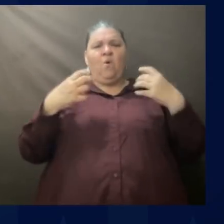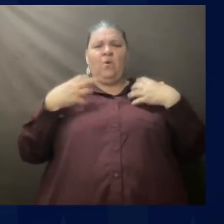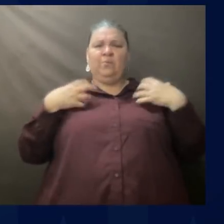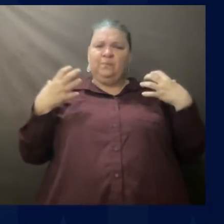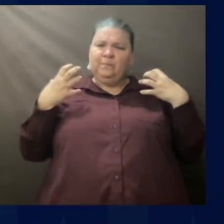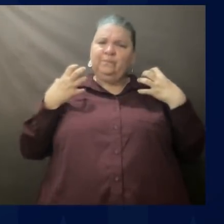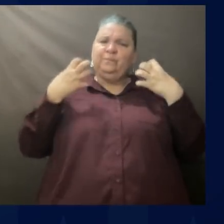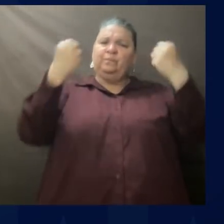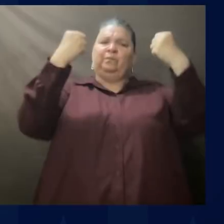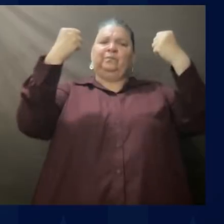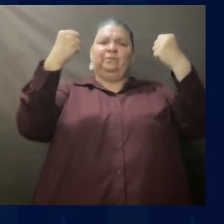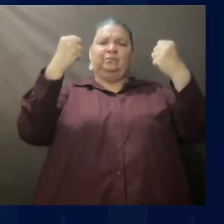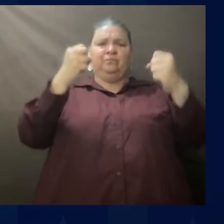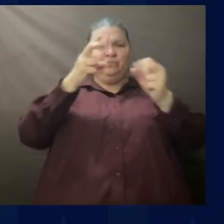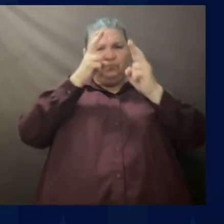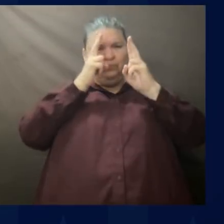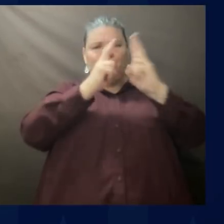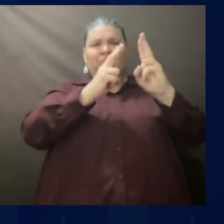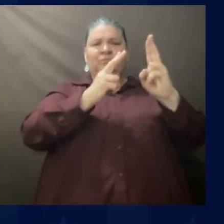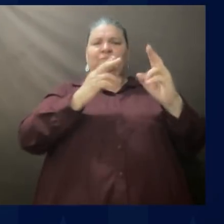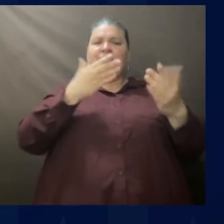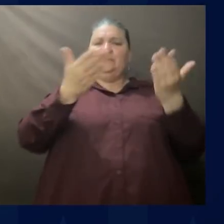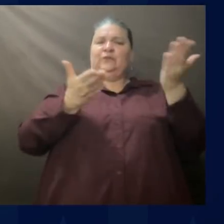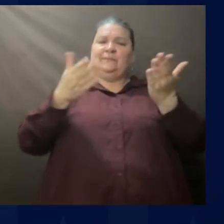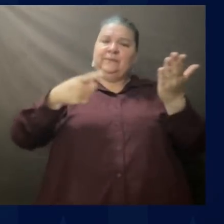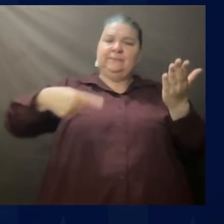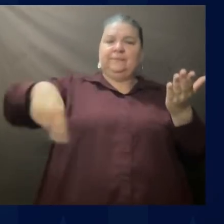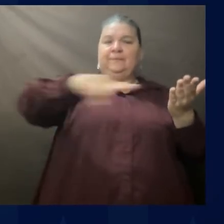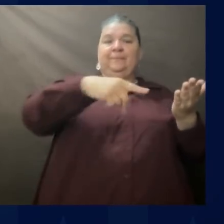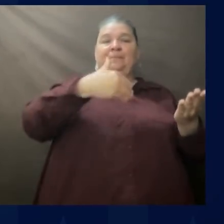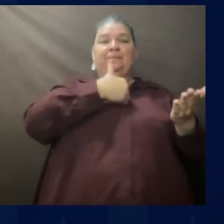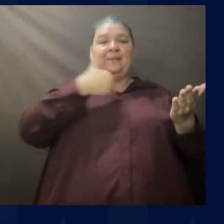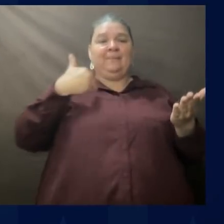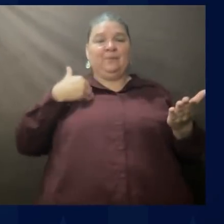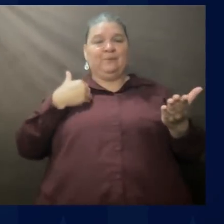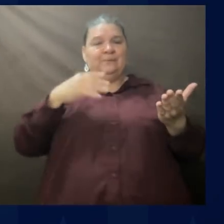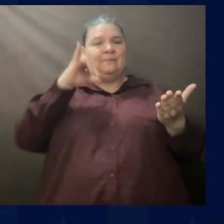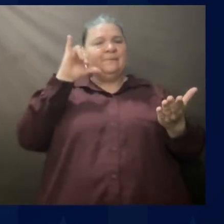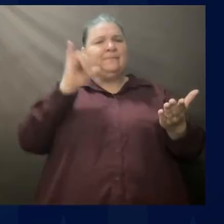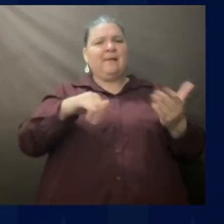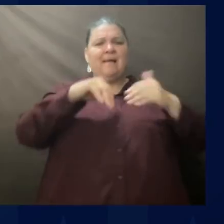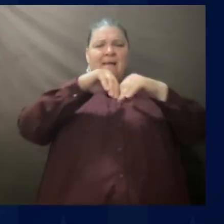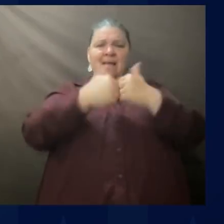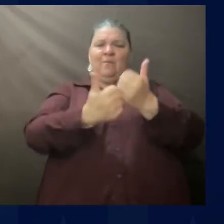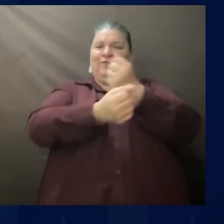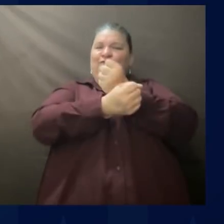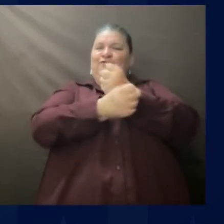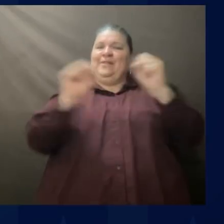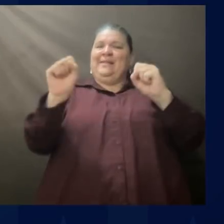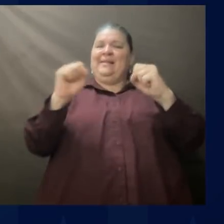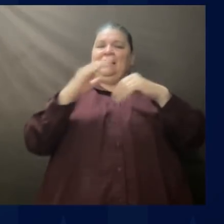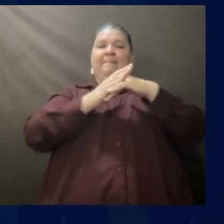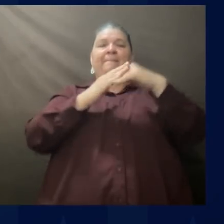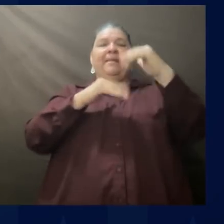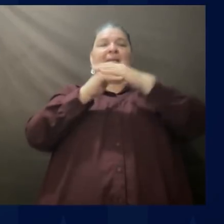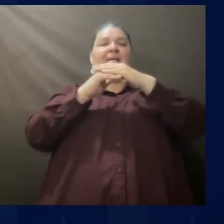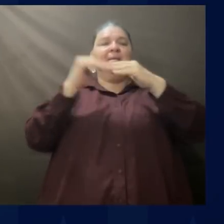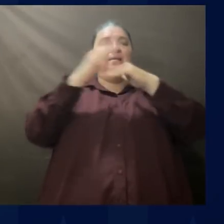that our freedom is built, our democracy sustained. And in this moment, when a war of aggression